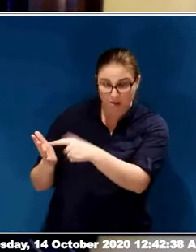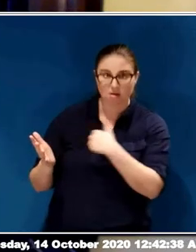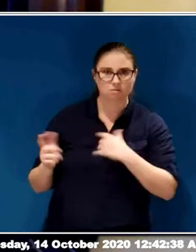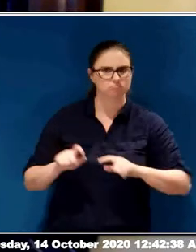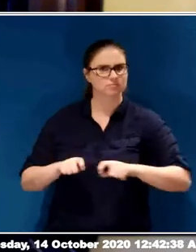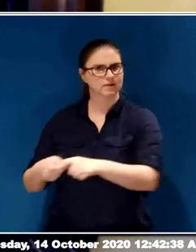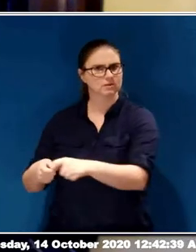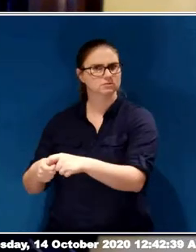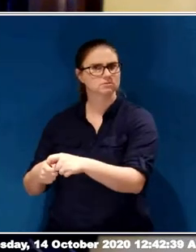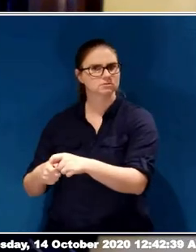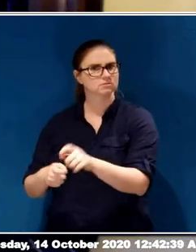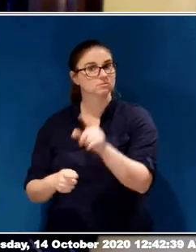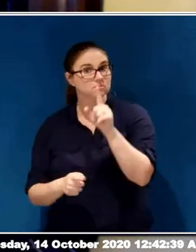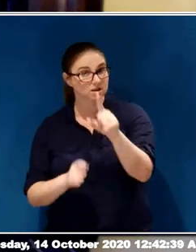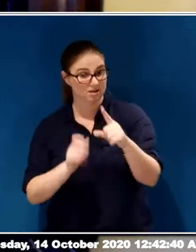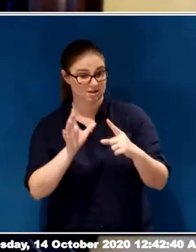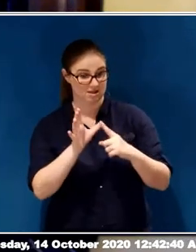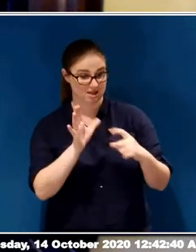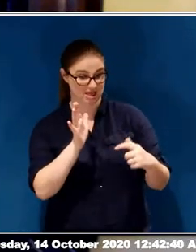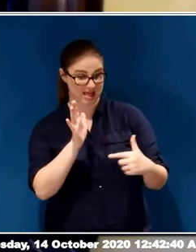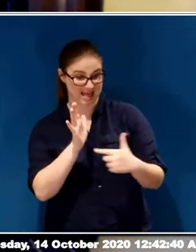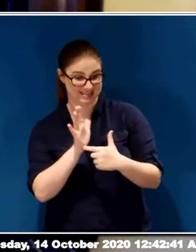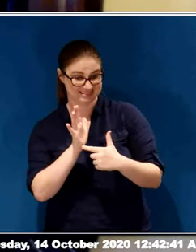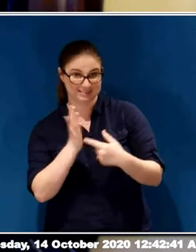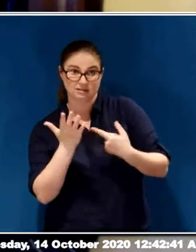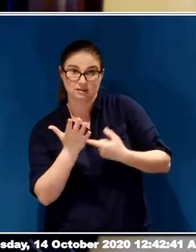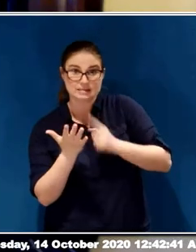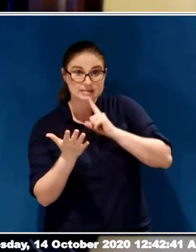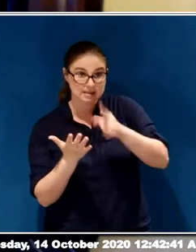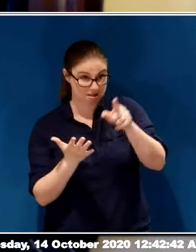consultation. So that's one inconsistency.